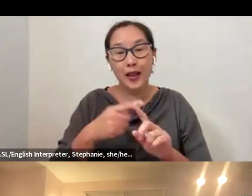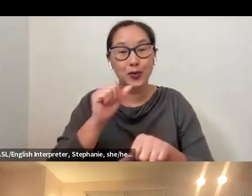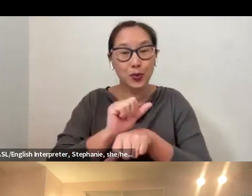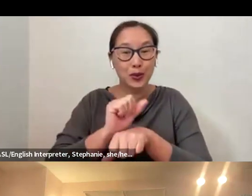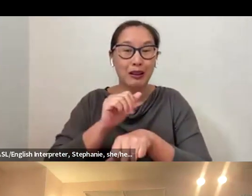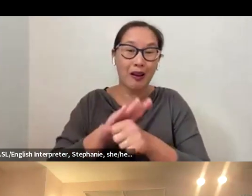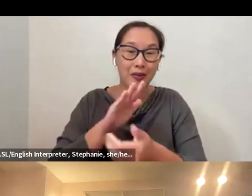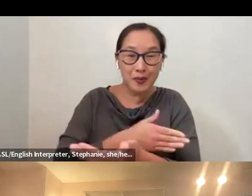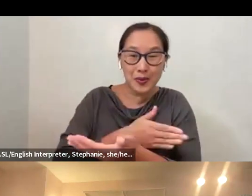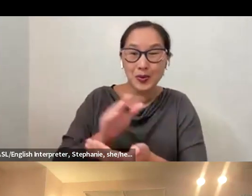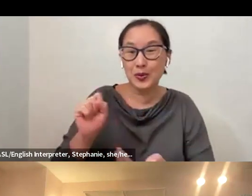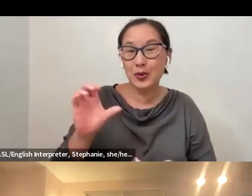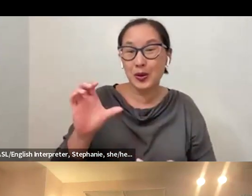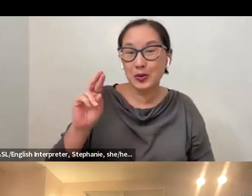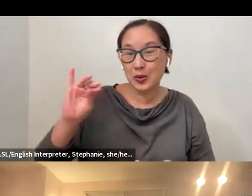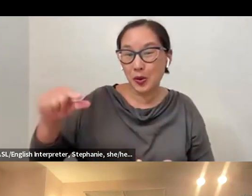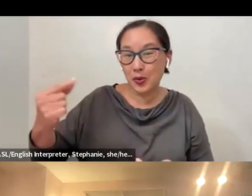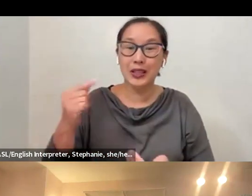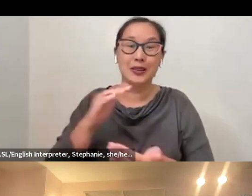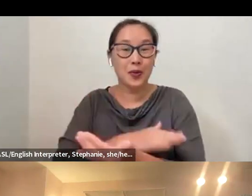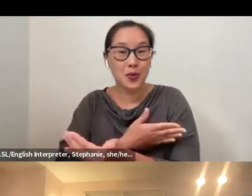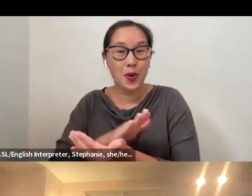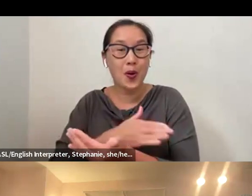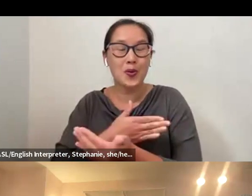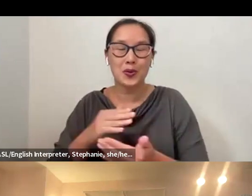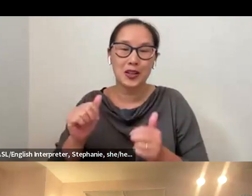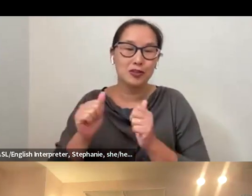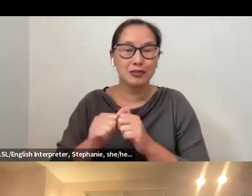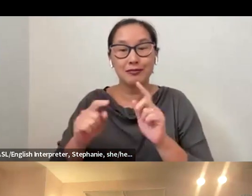with the musicians and the composers who both connected